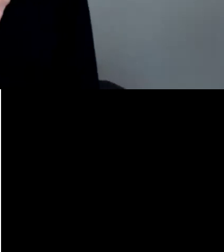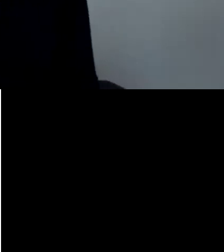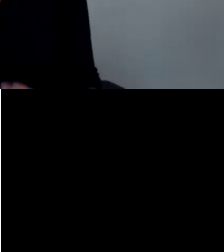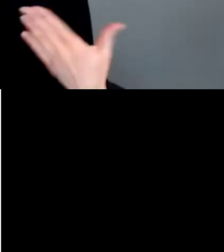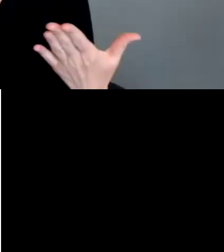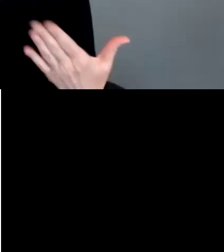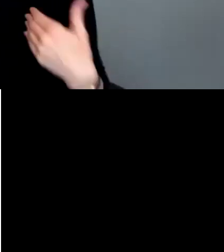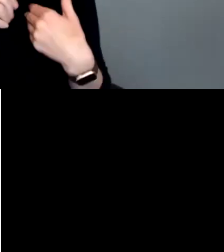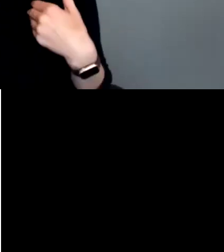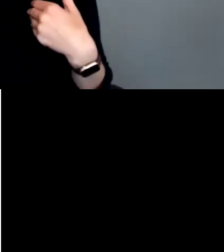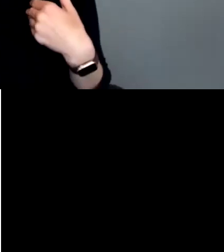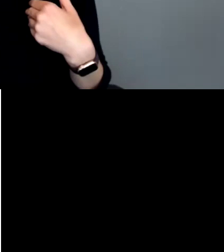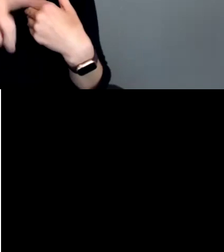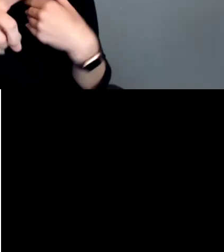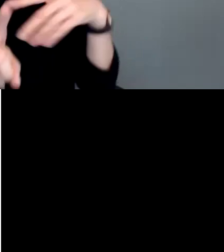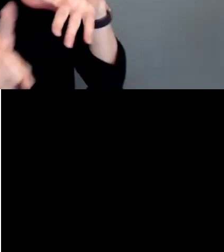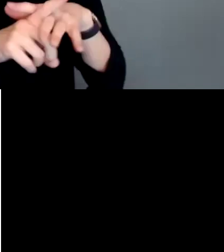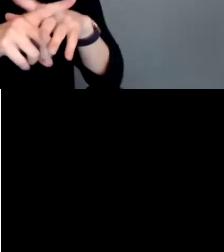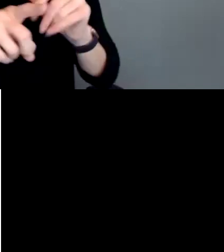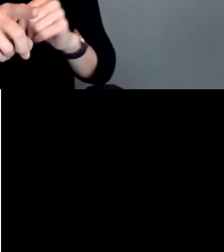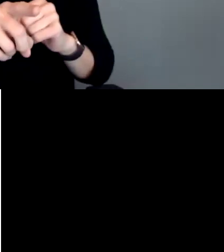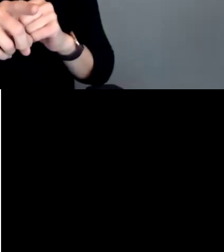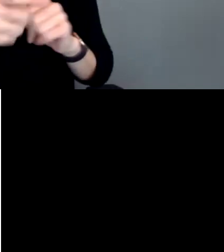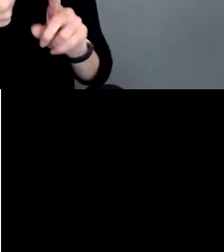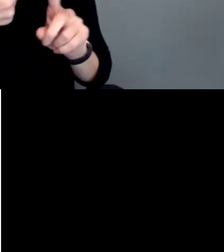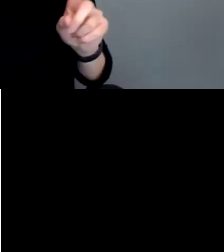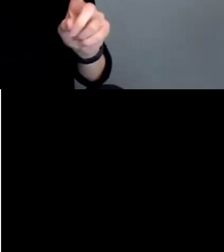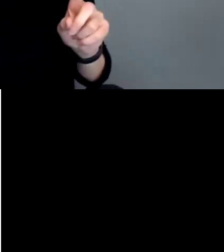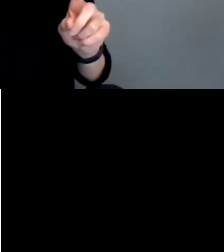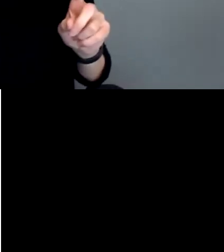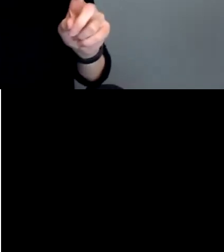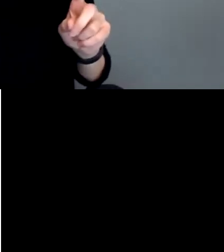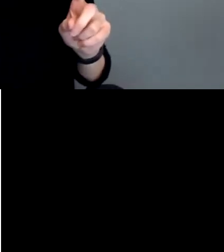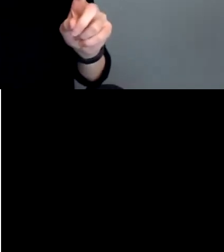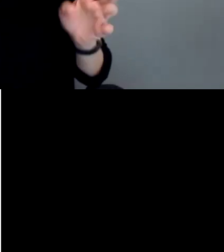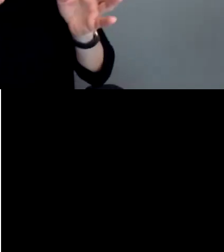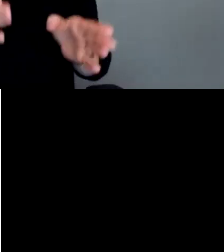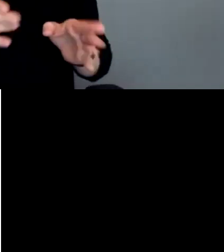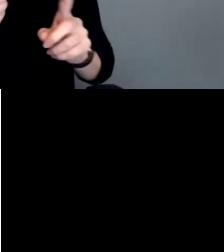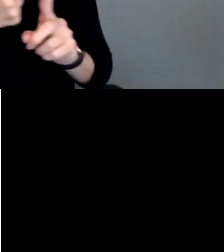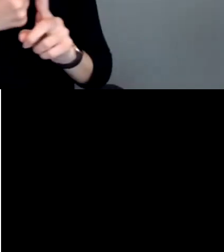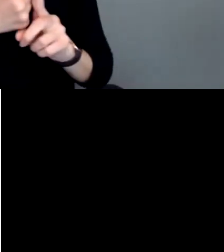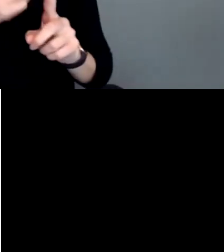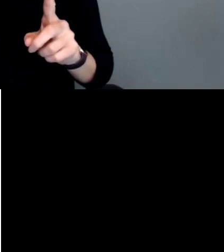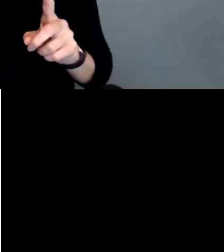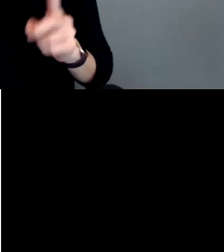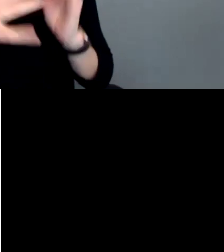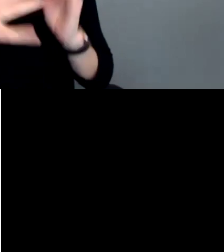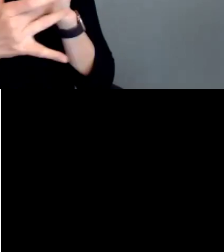another question in the chat. And this is coming from, coming from a person in an IT related job: Do you see